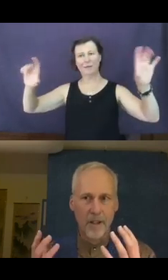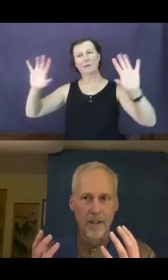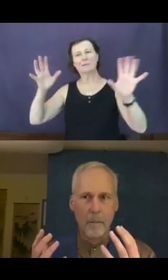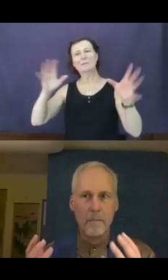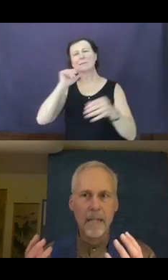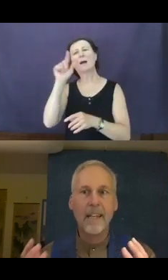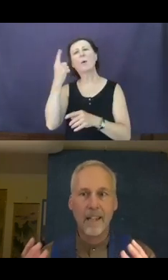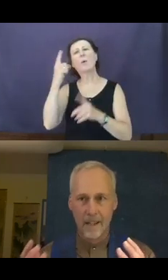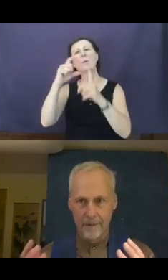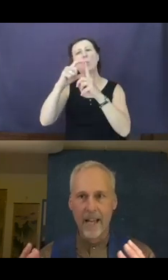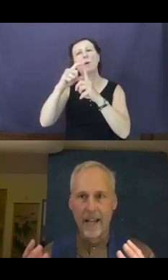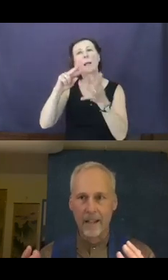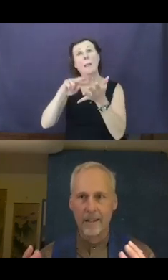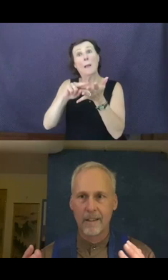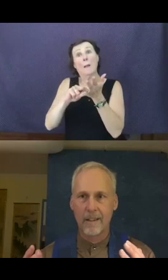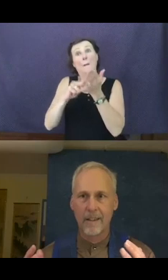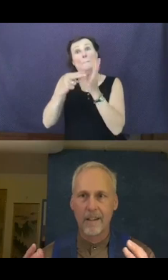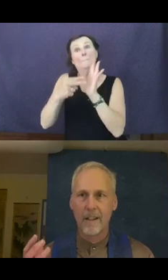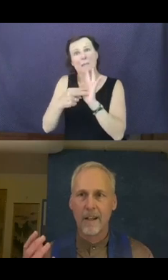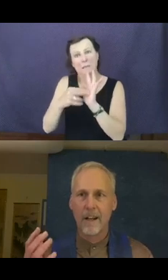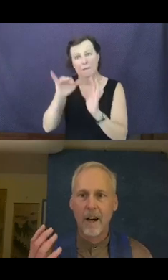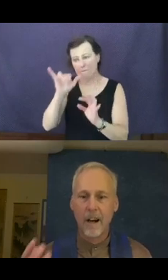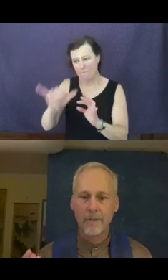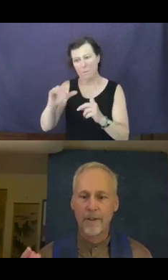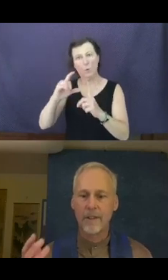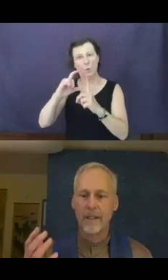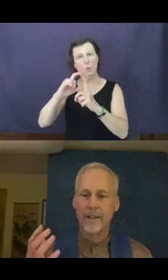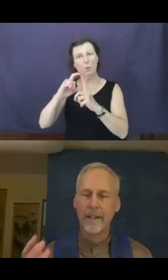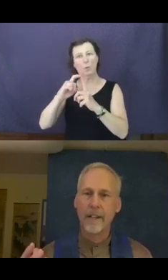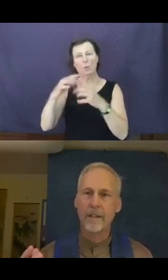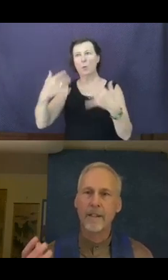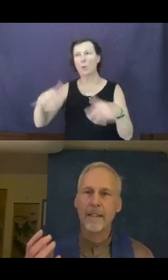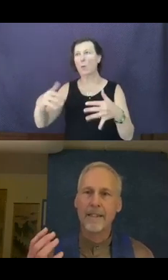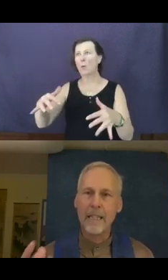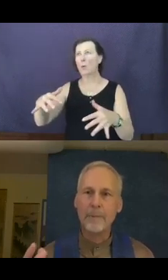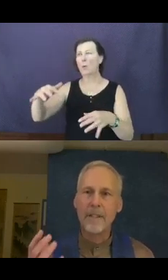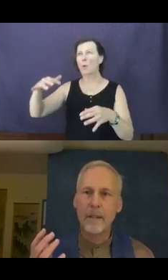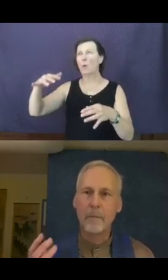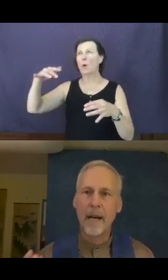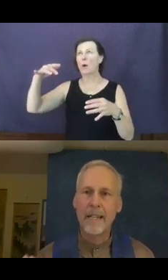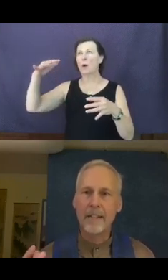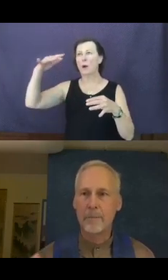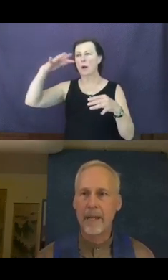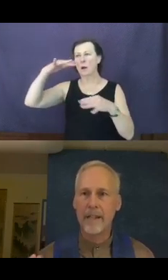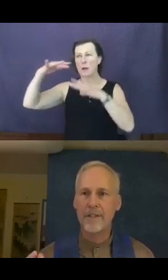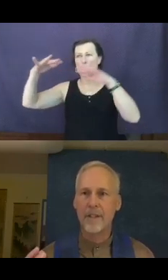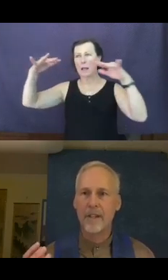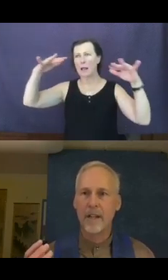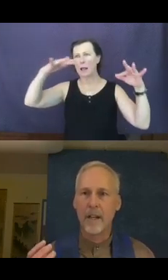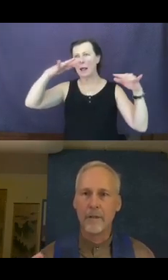the meaning of that hovered there deep in the mind space of the